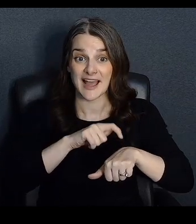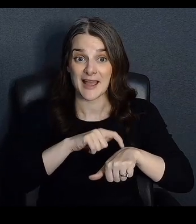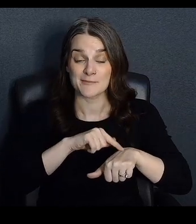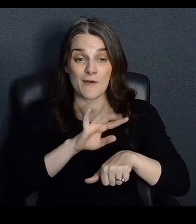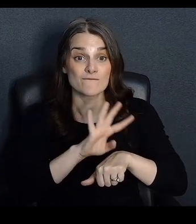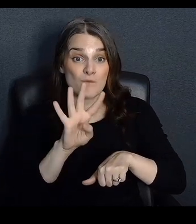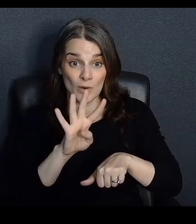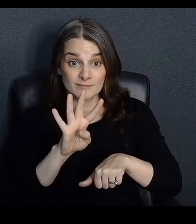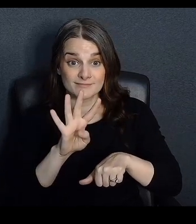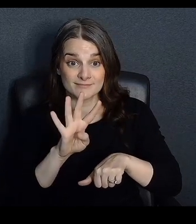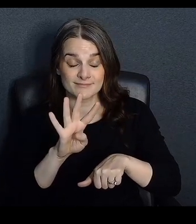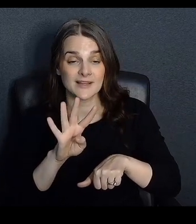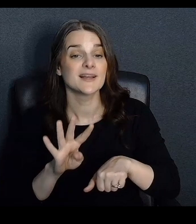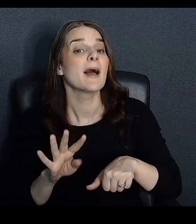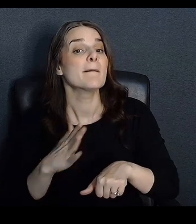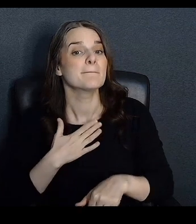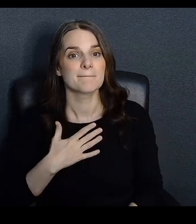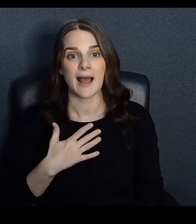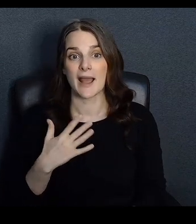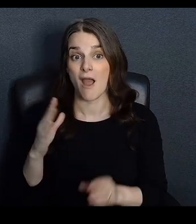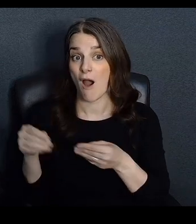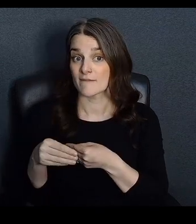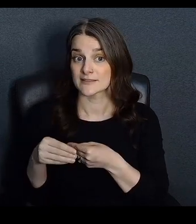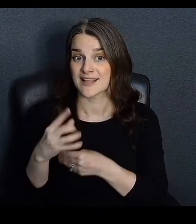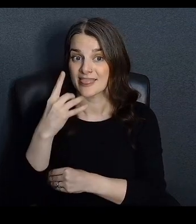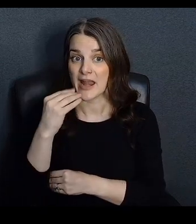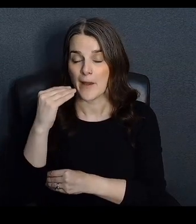then turn the smart light bulb in my office to blue so that I